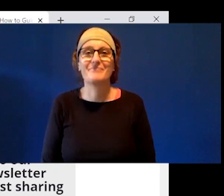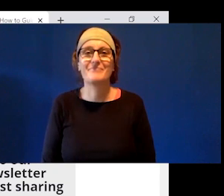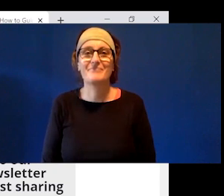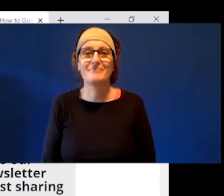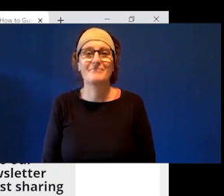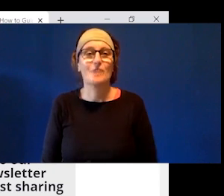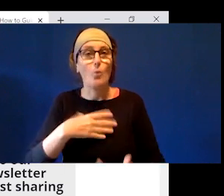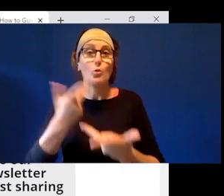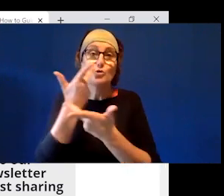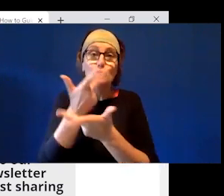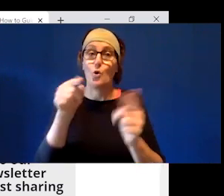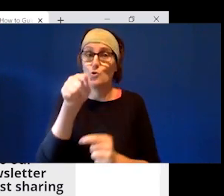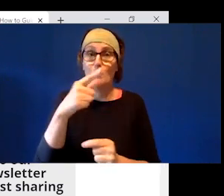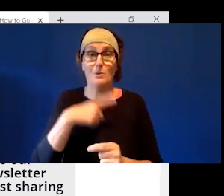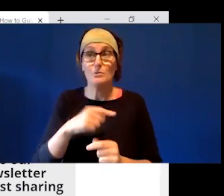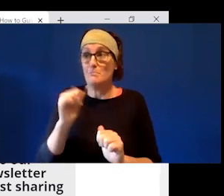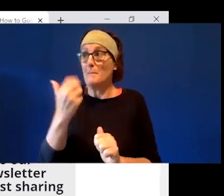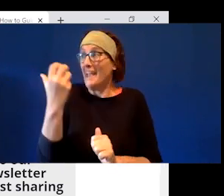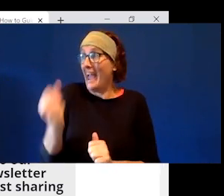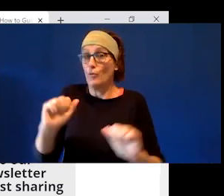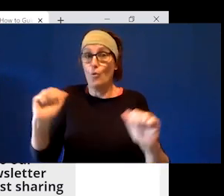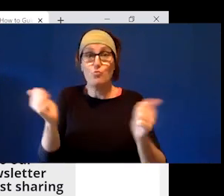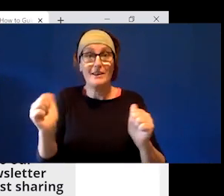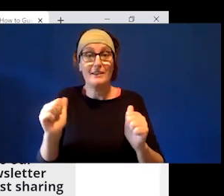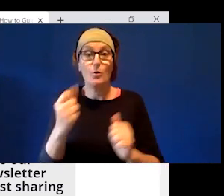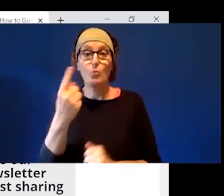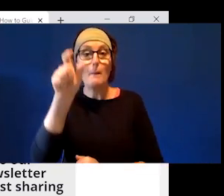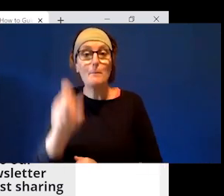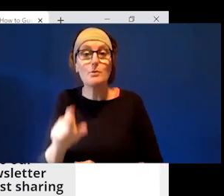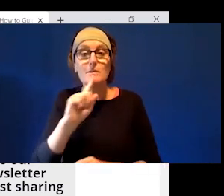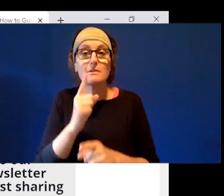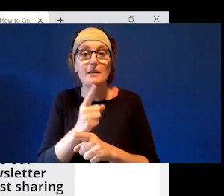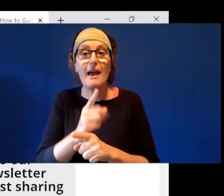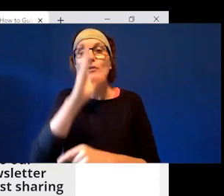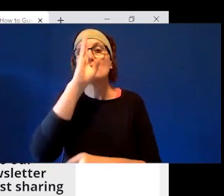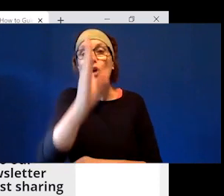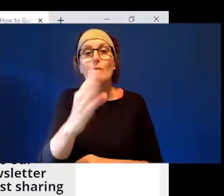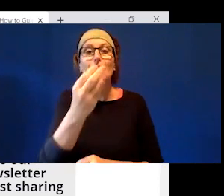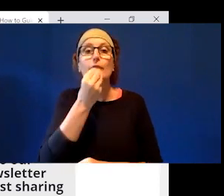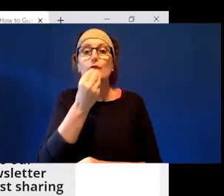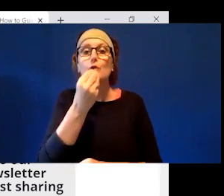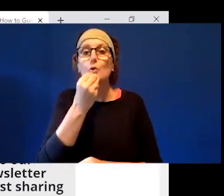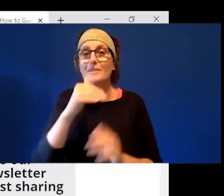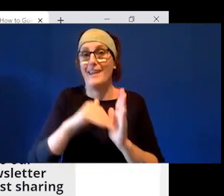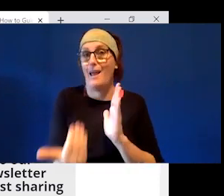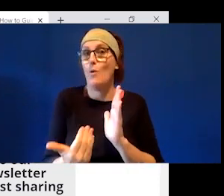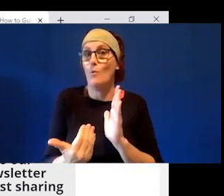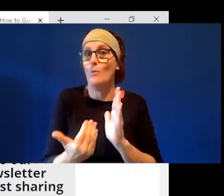these resources that already exist. Like someone is saying here, there is a lot of direct food happening at the moment. You can definitely look